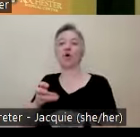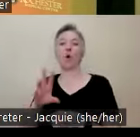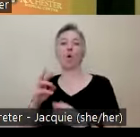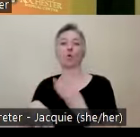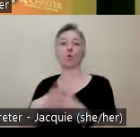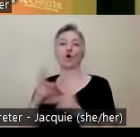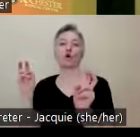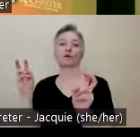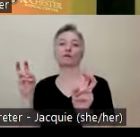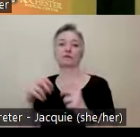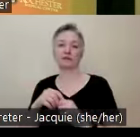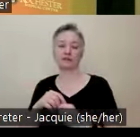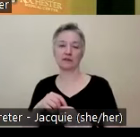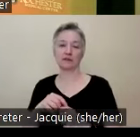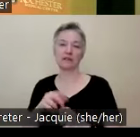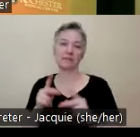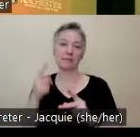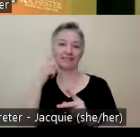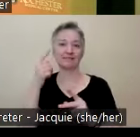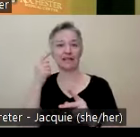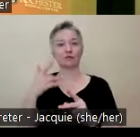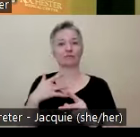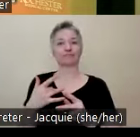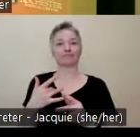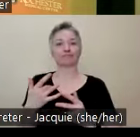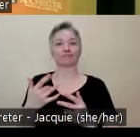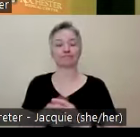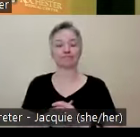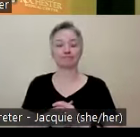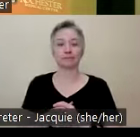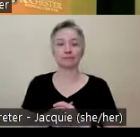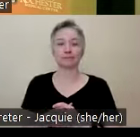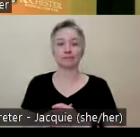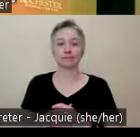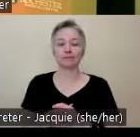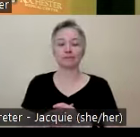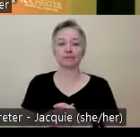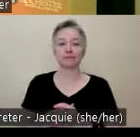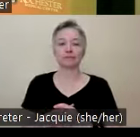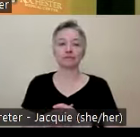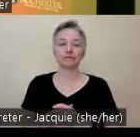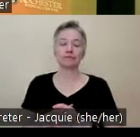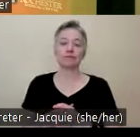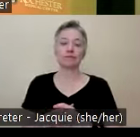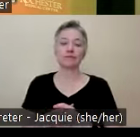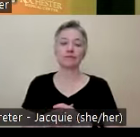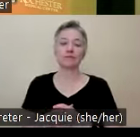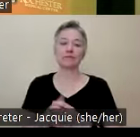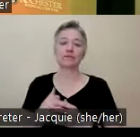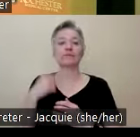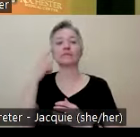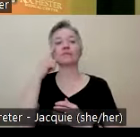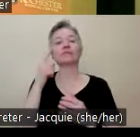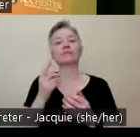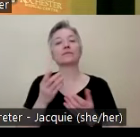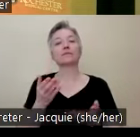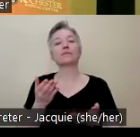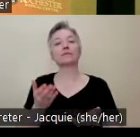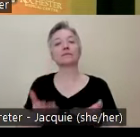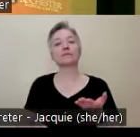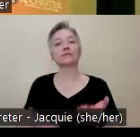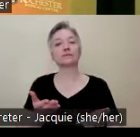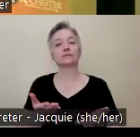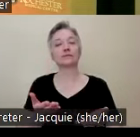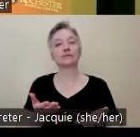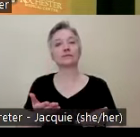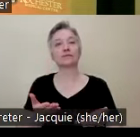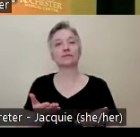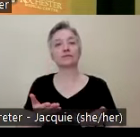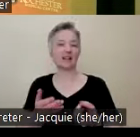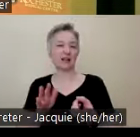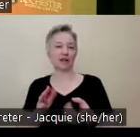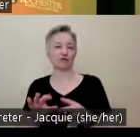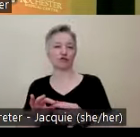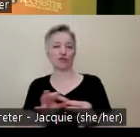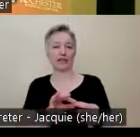you're thinking about autism um I think that it's probably also due and this is sort of related to